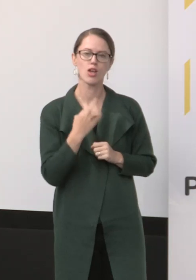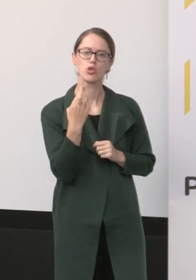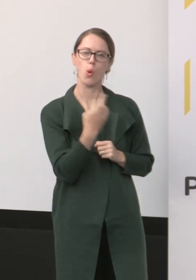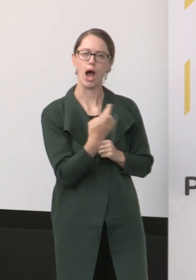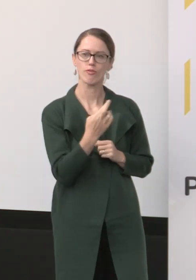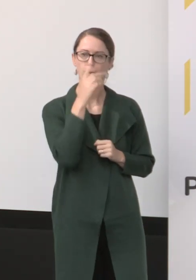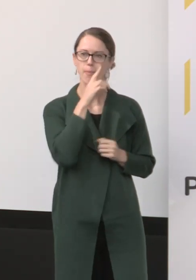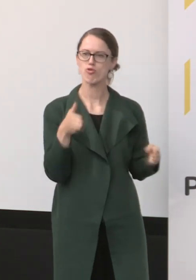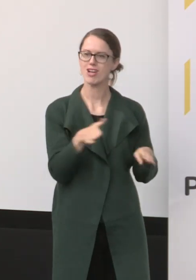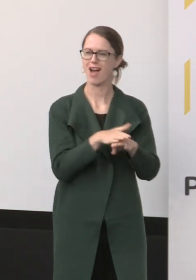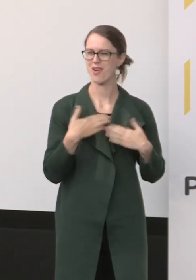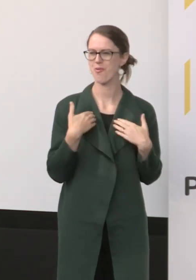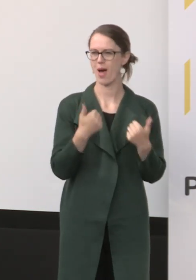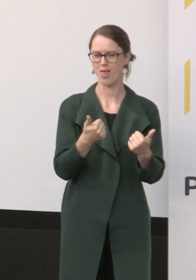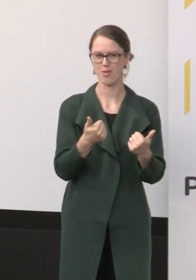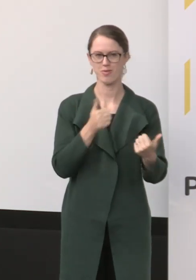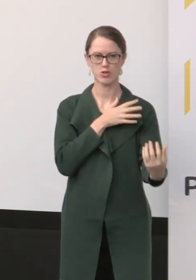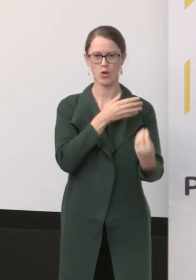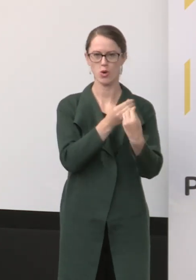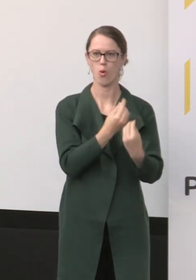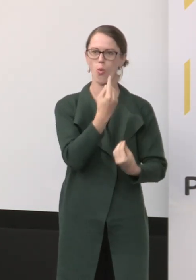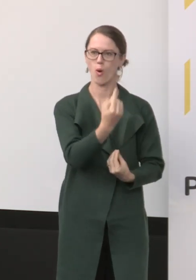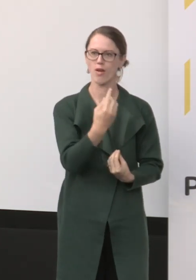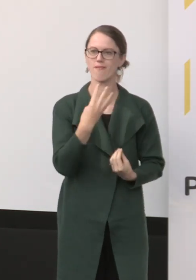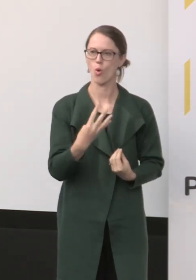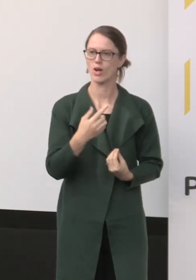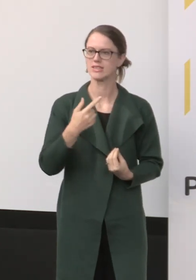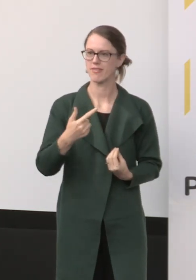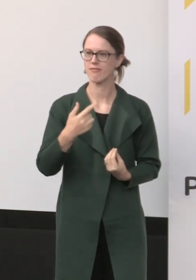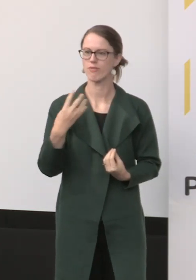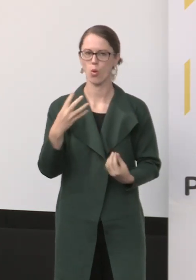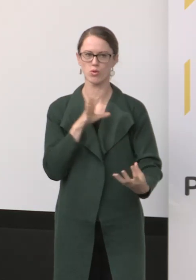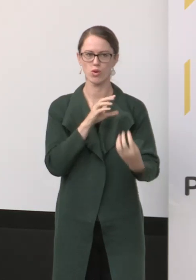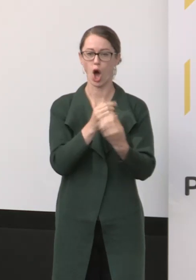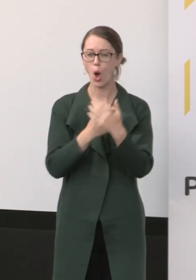remains at 1,154 confirmed cases. There are 12 additional